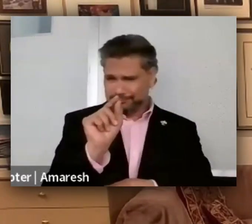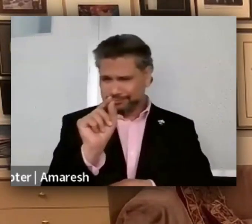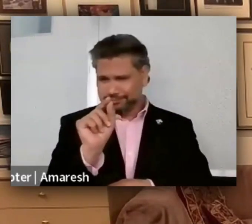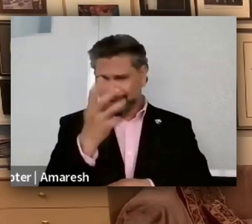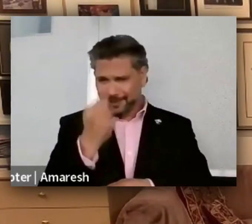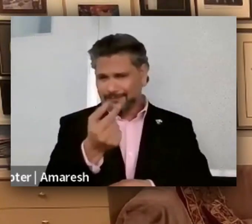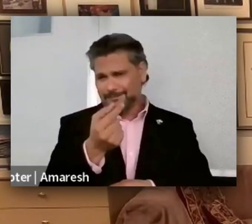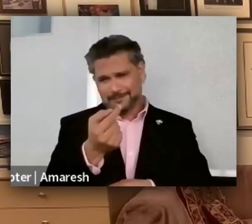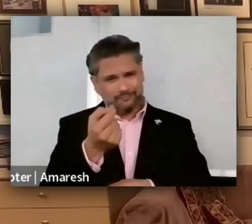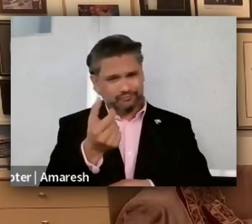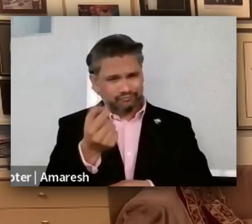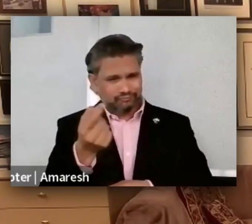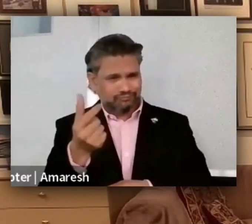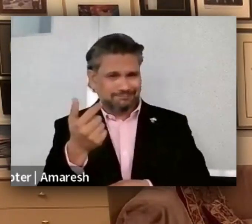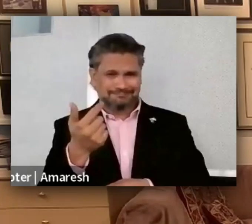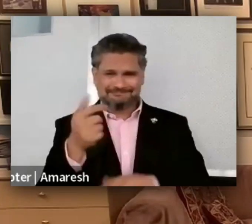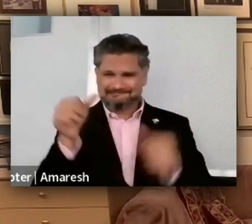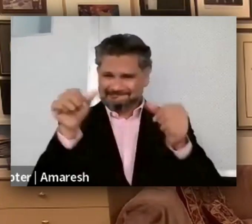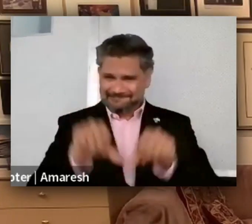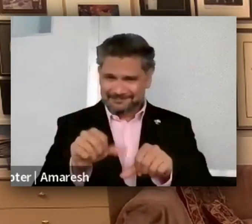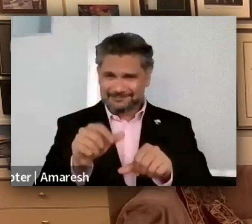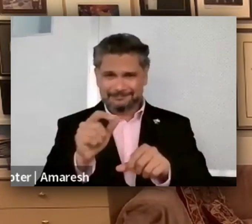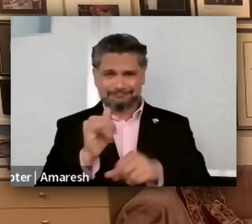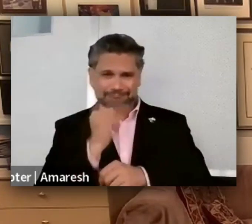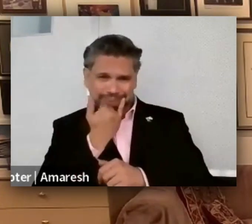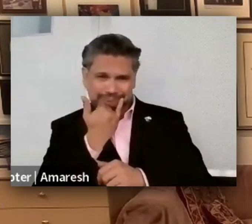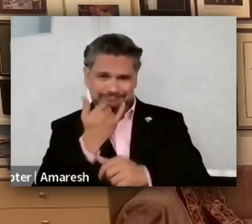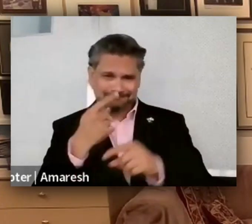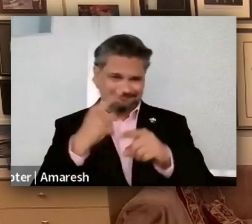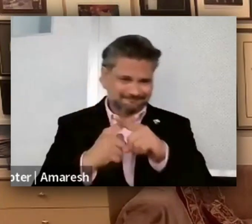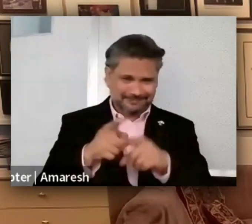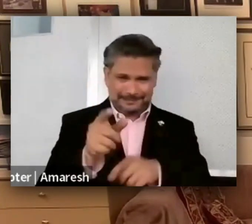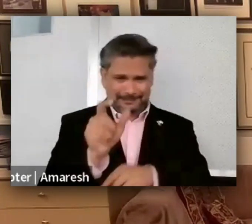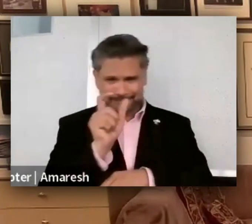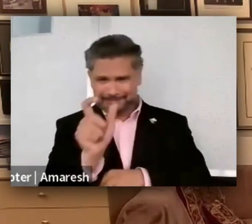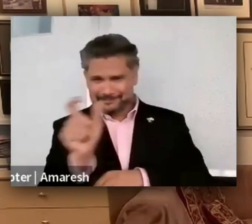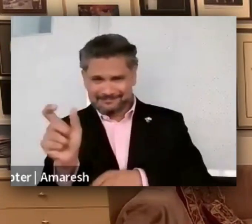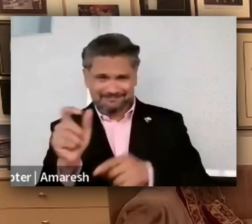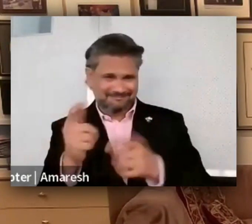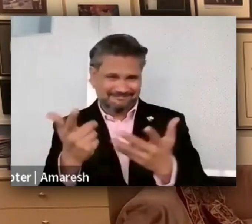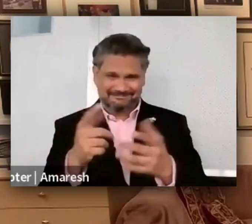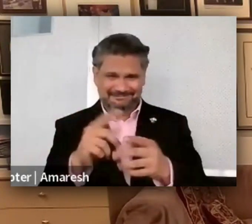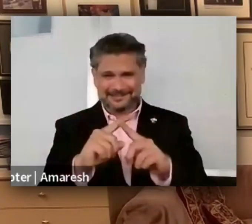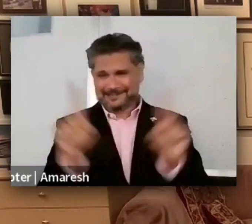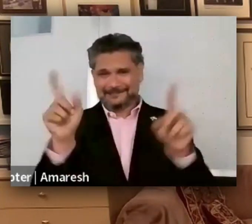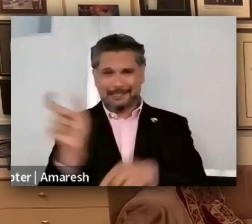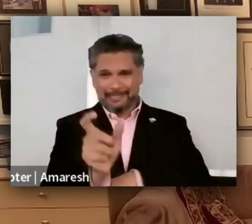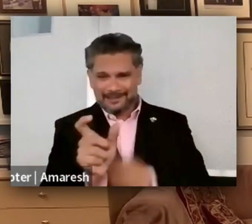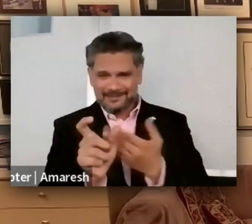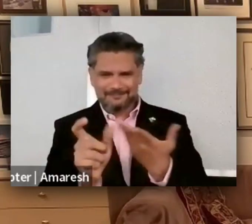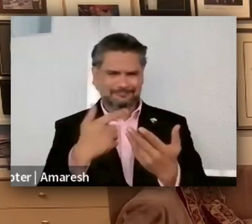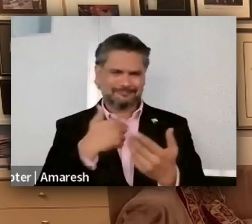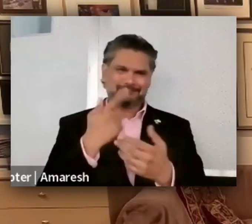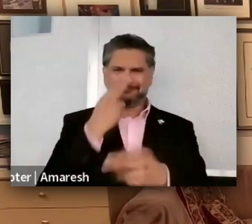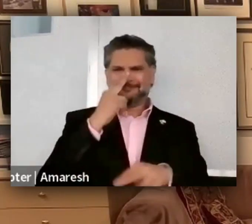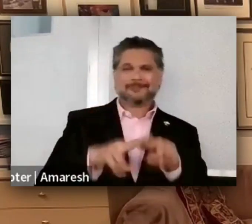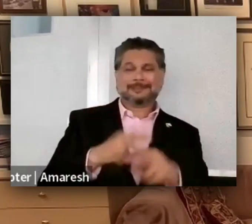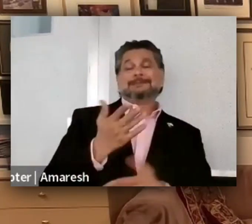One thing that might bode well in this space is that the more the large language models and agents